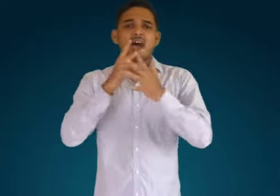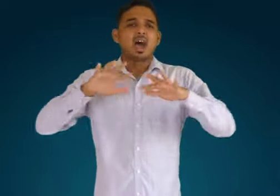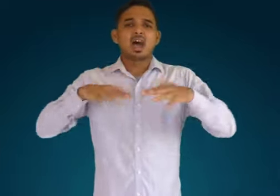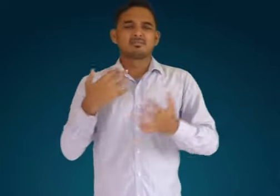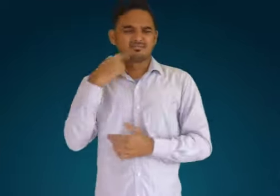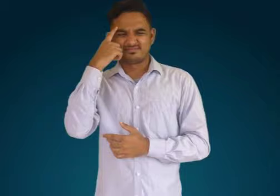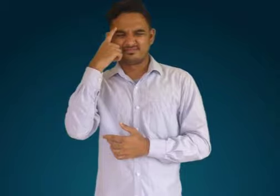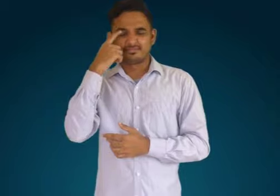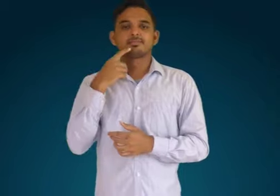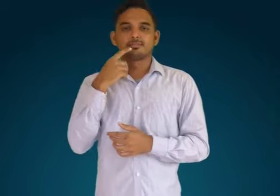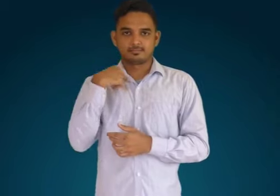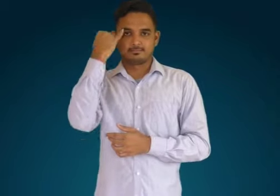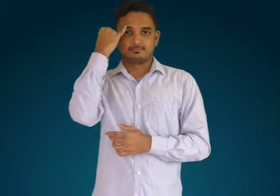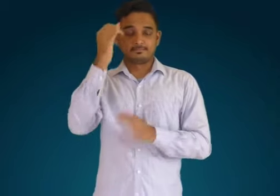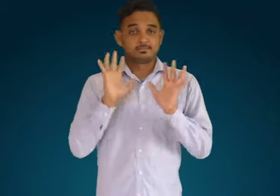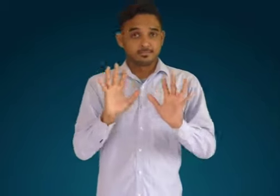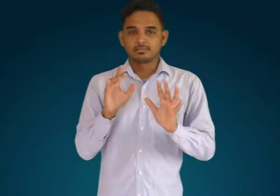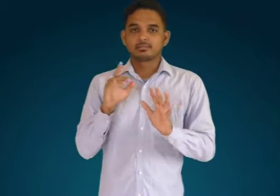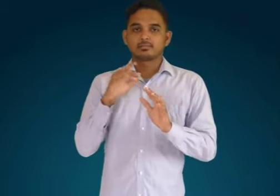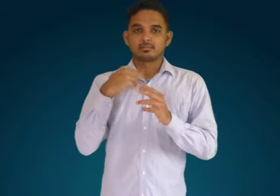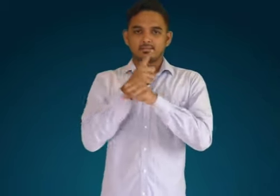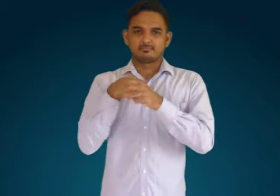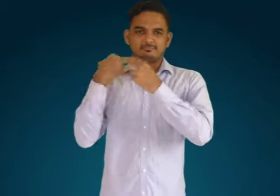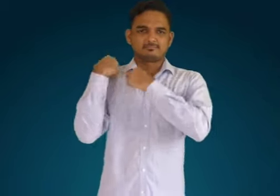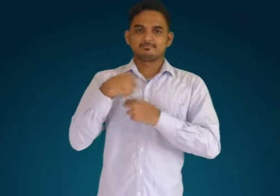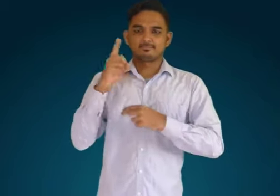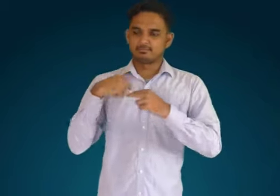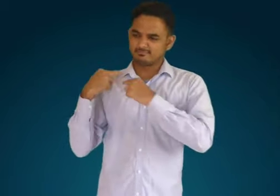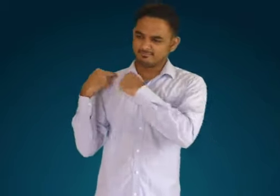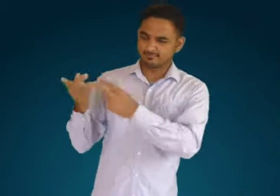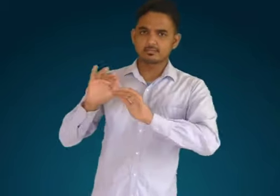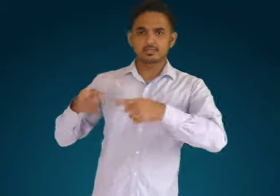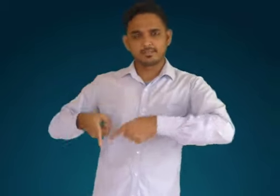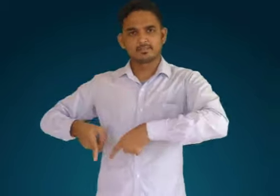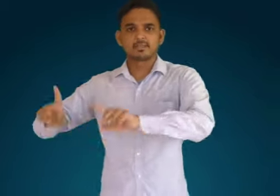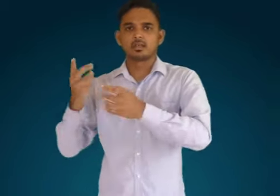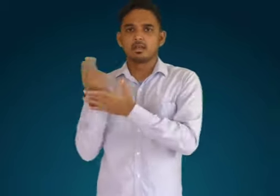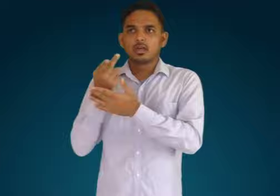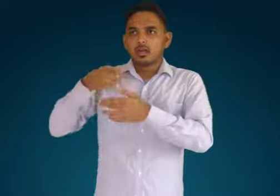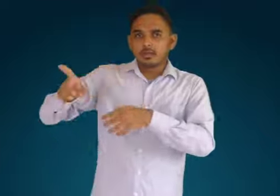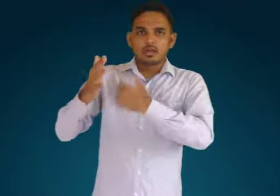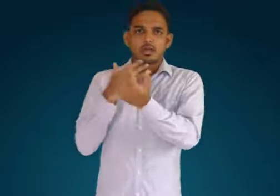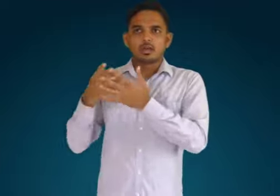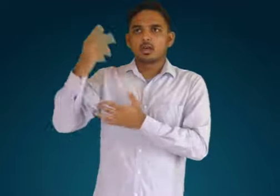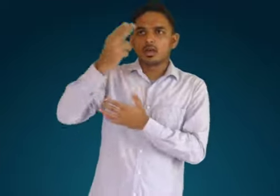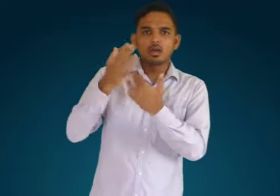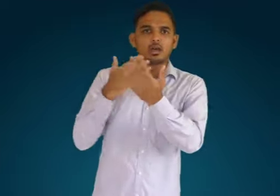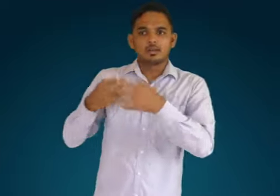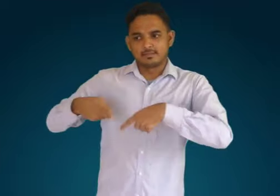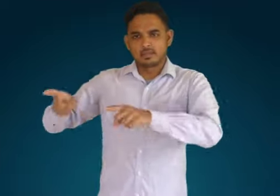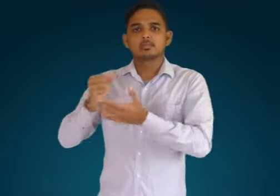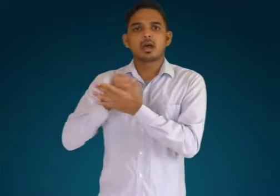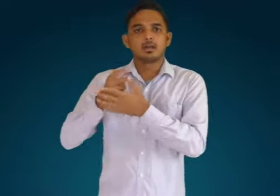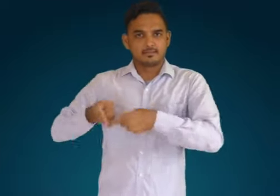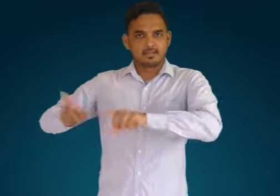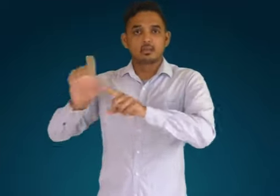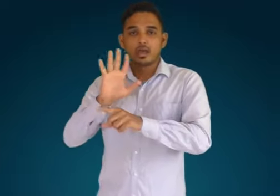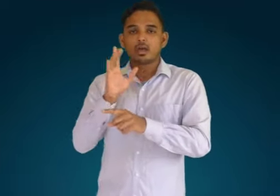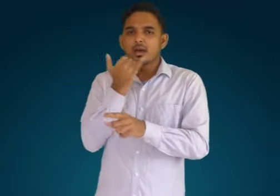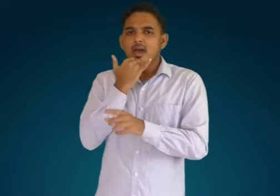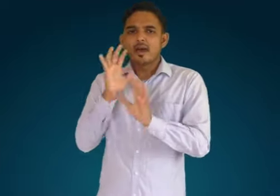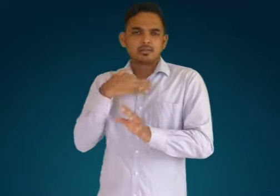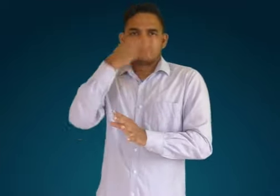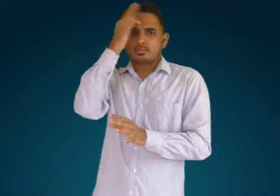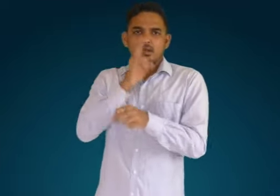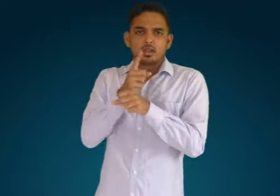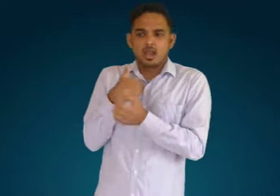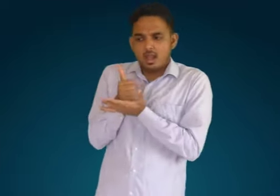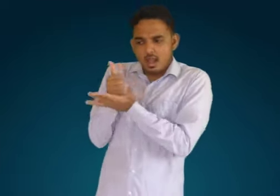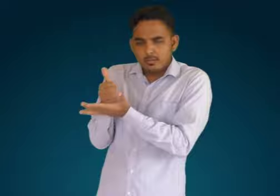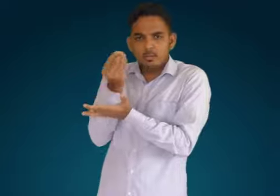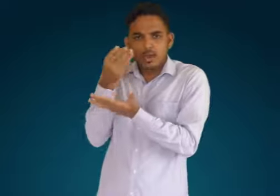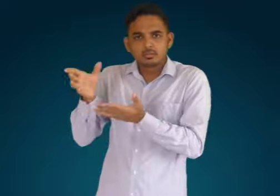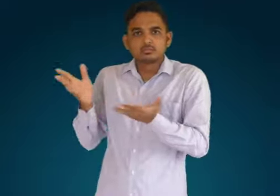learn from the senior peers and encourages interactive learning